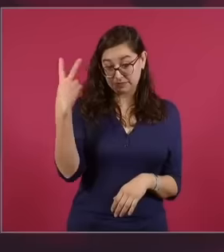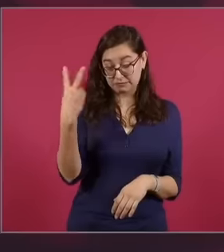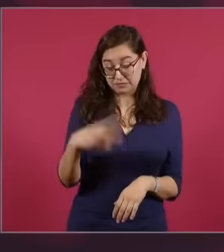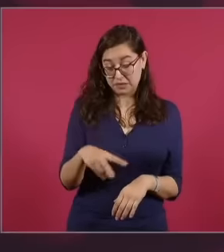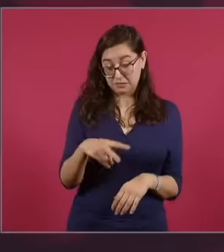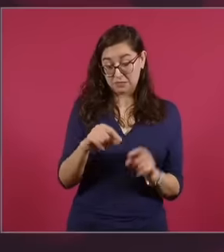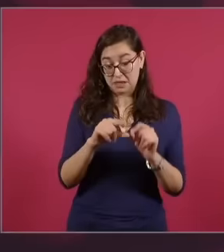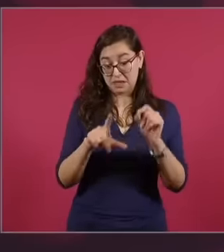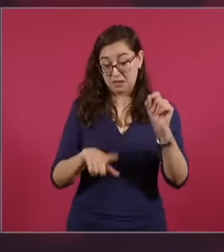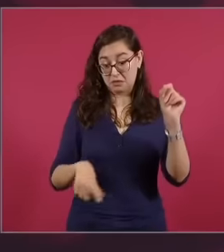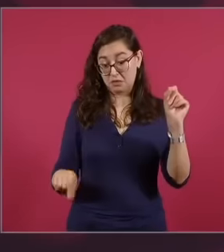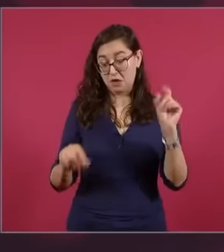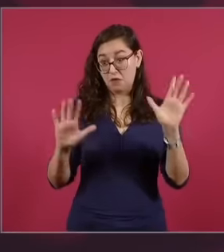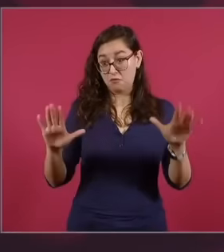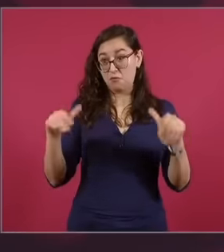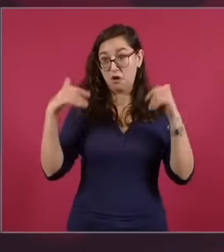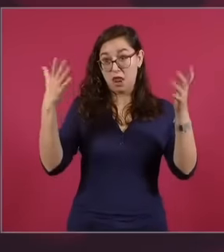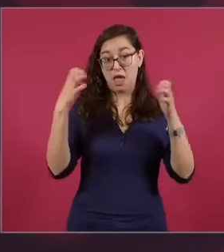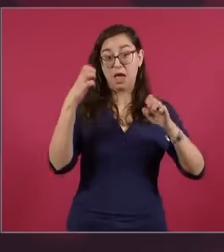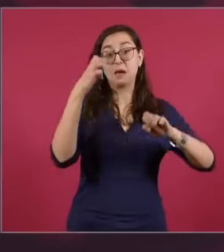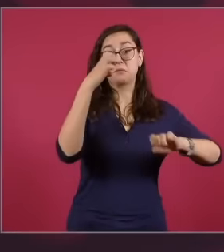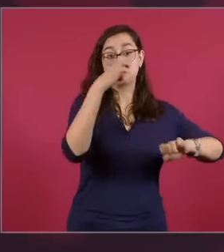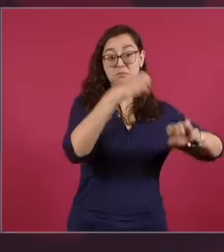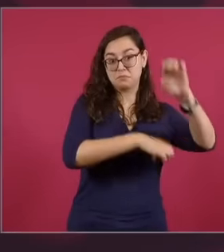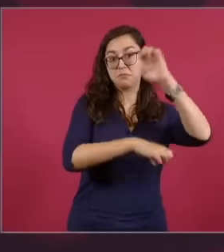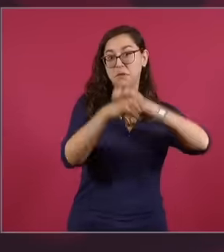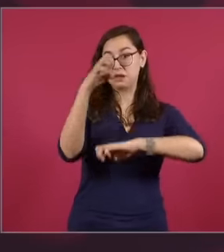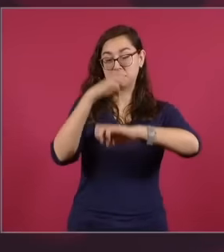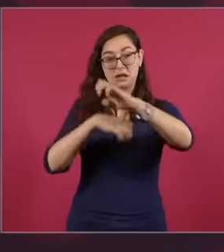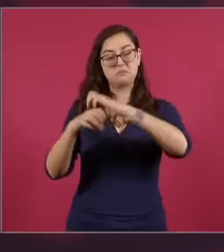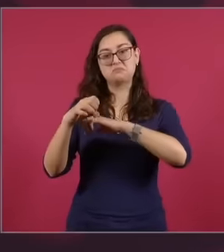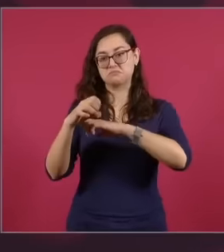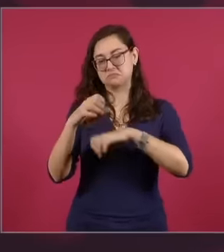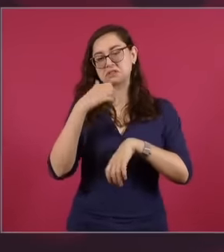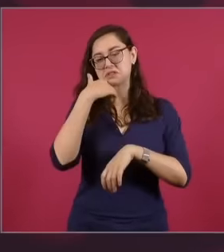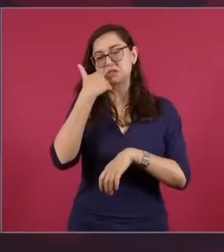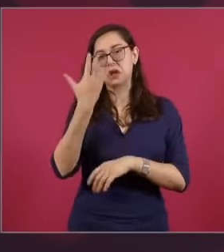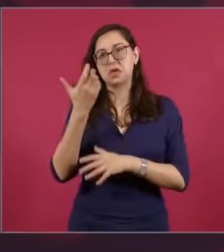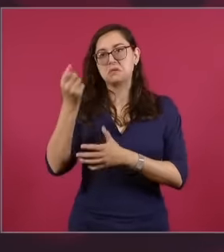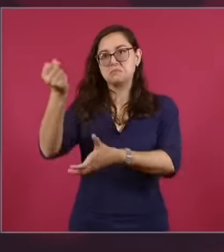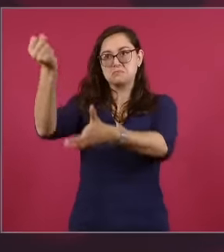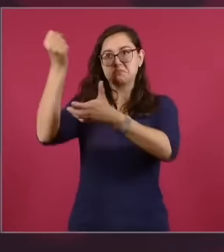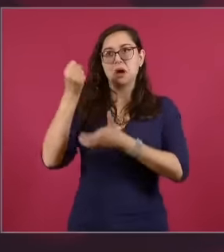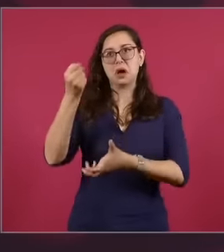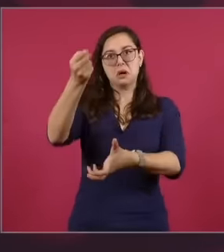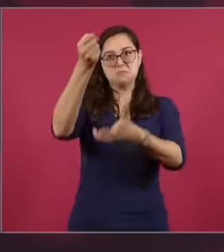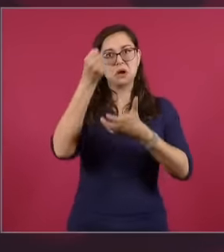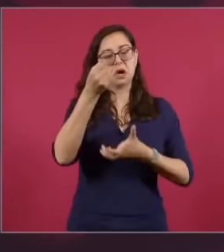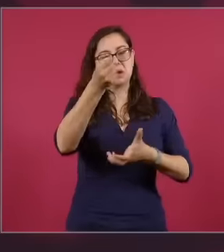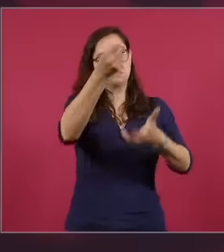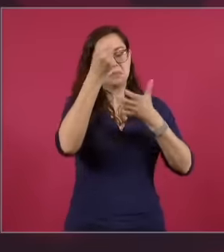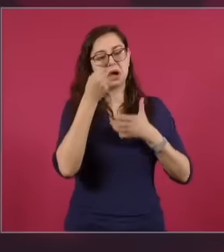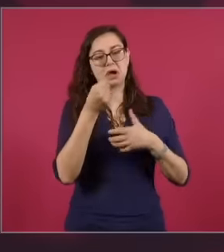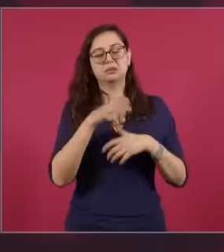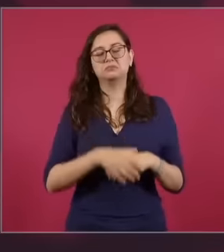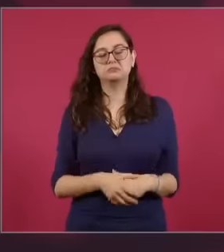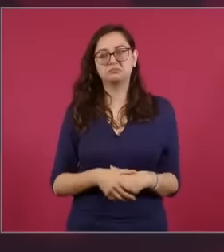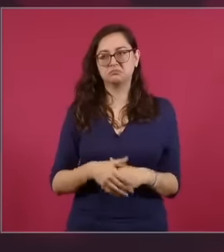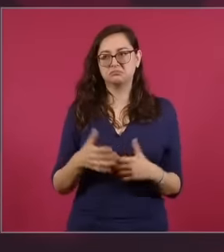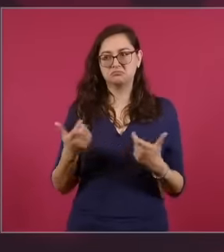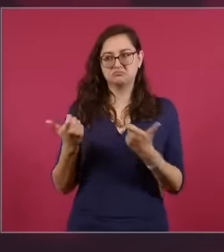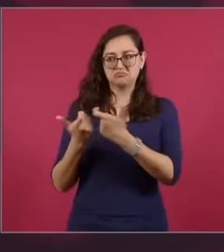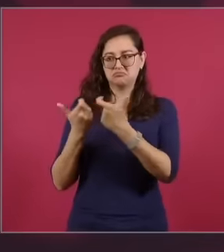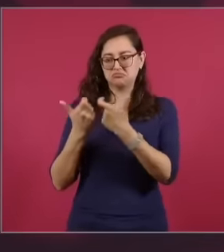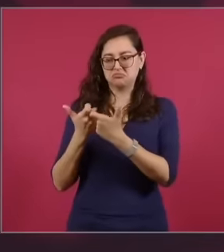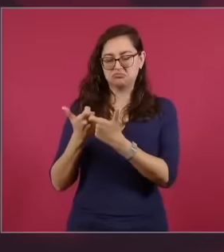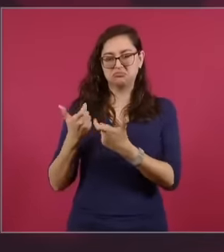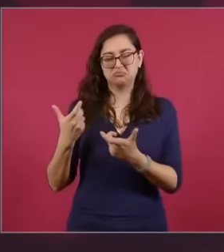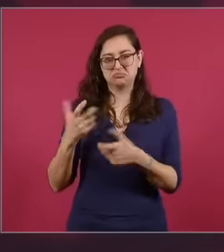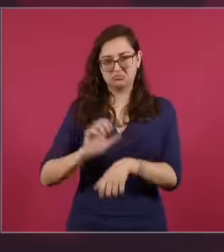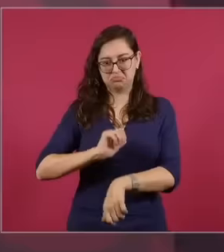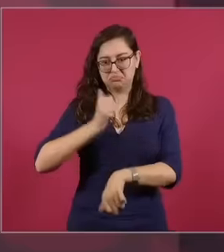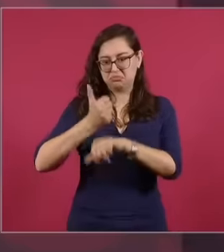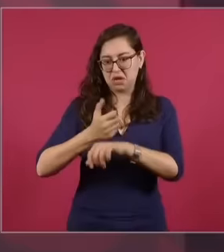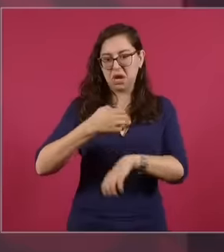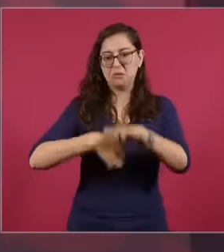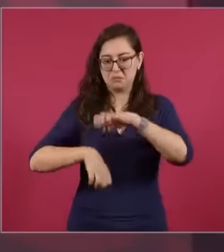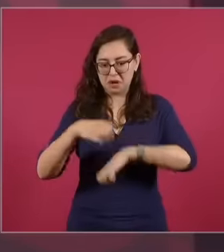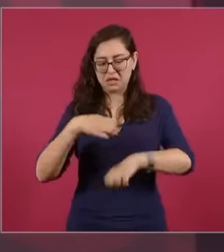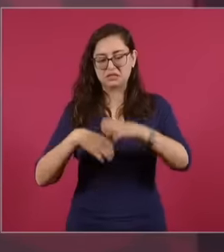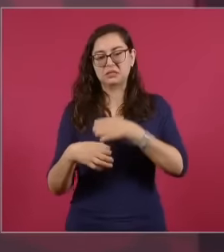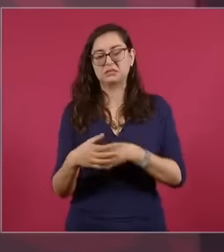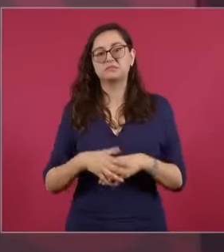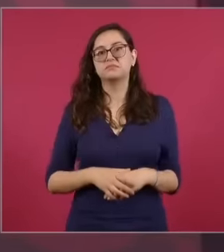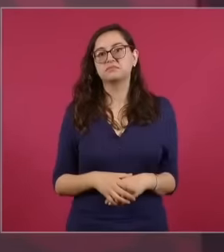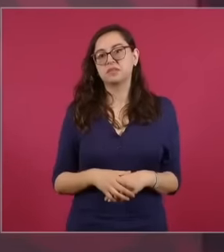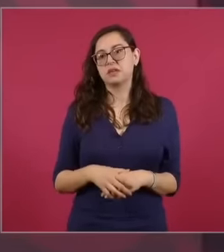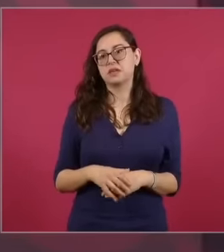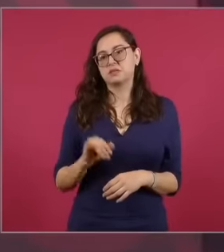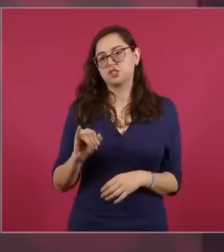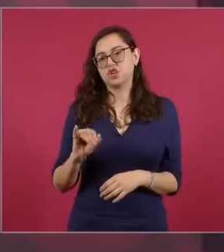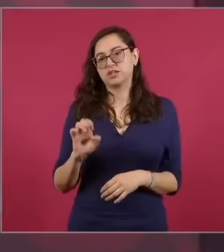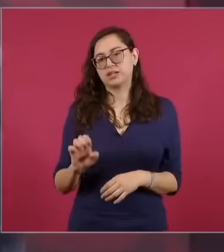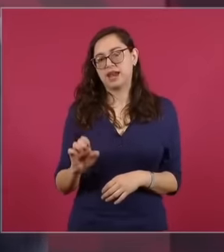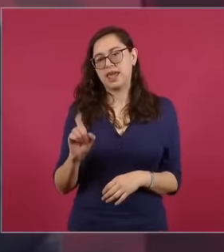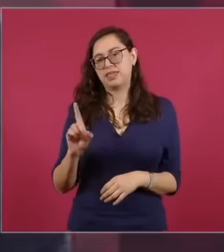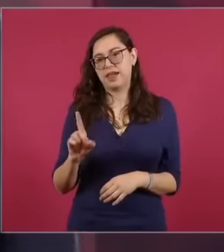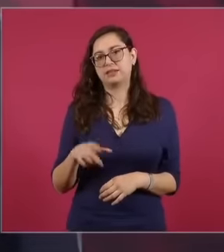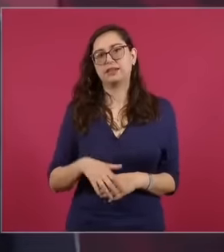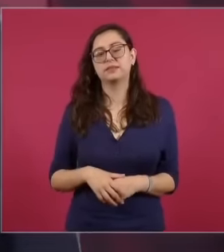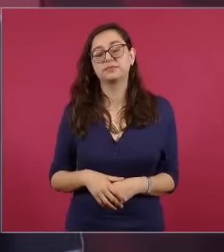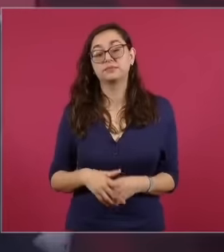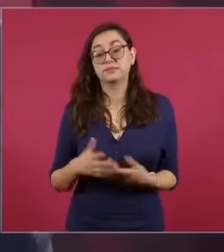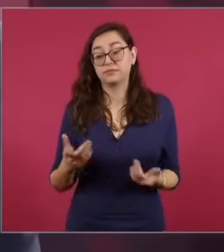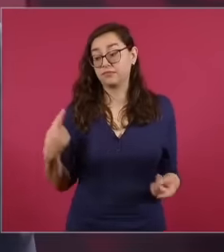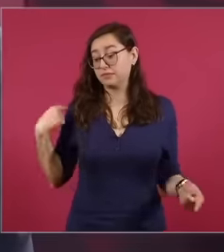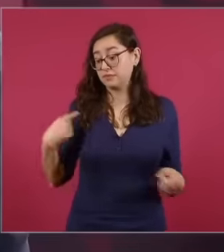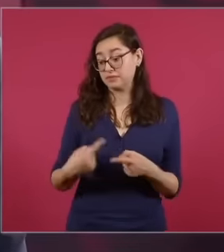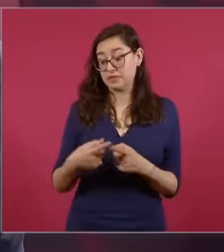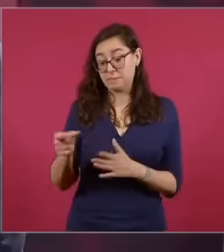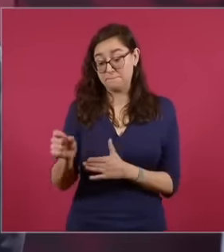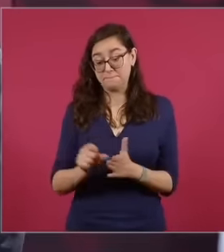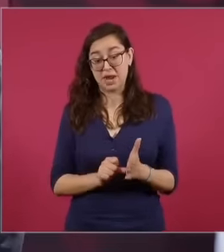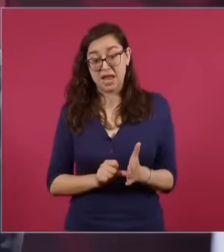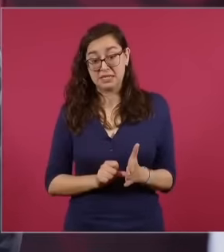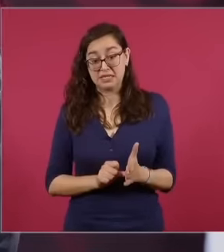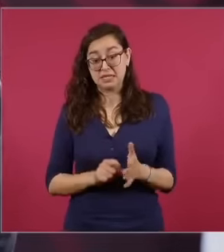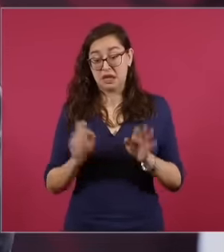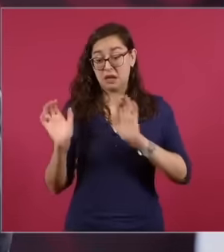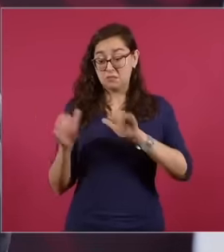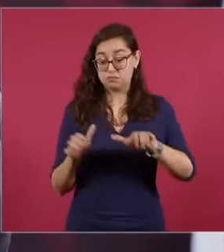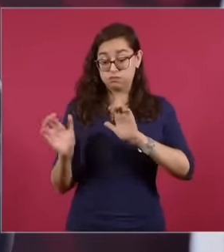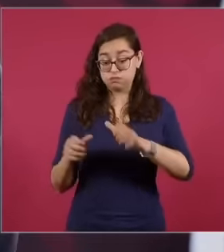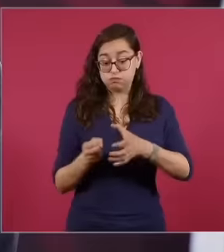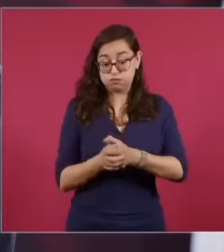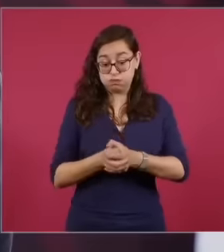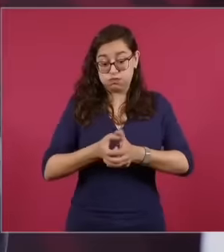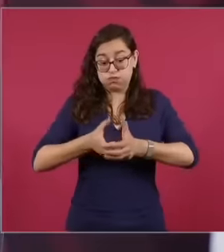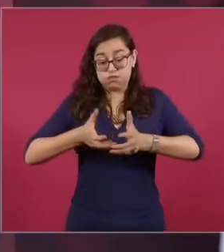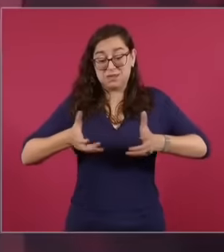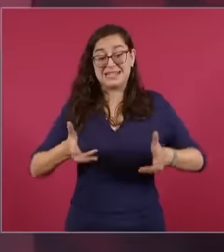foreign investment This month alone the number of jobs has grown almost 50,000 workers